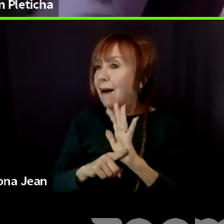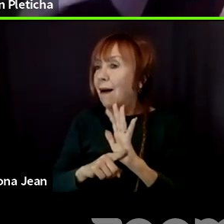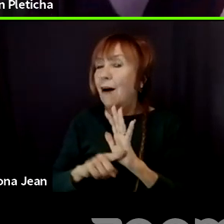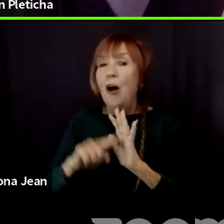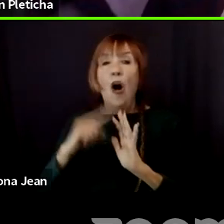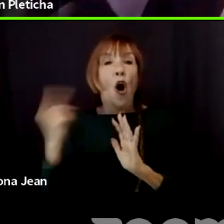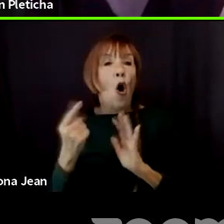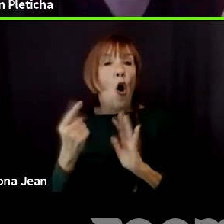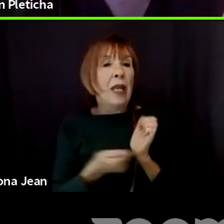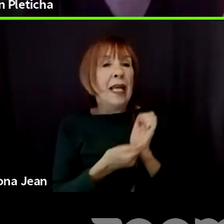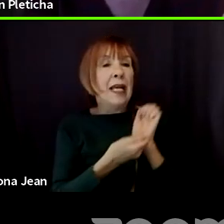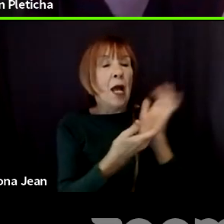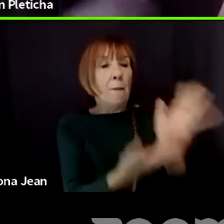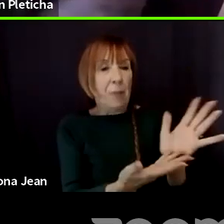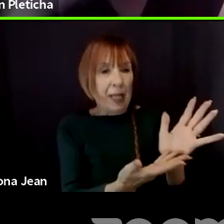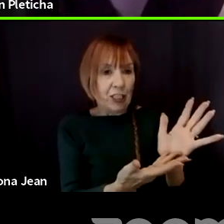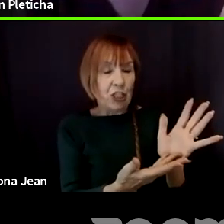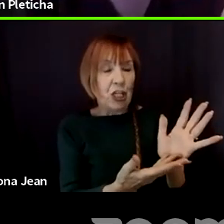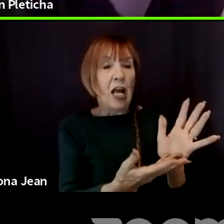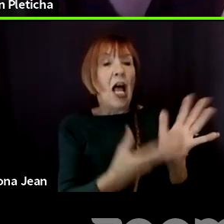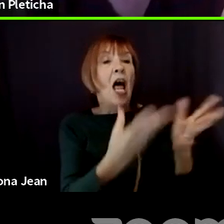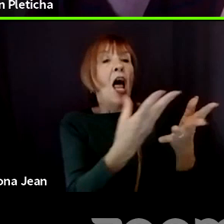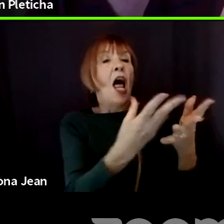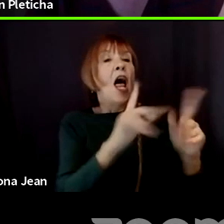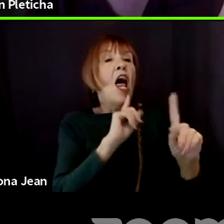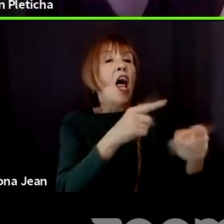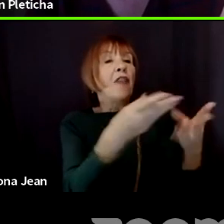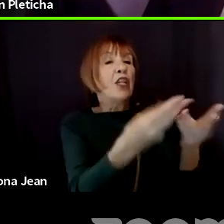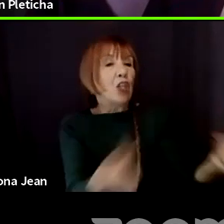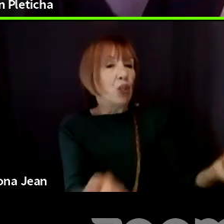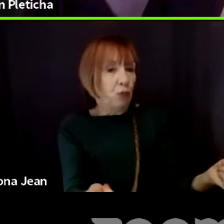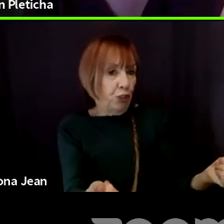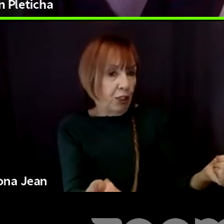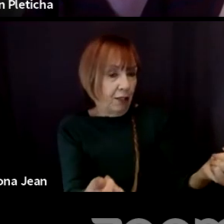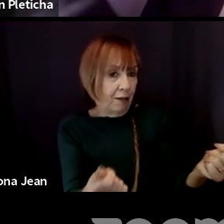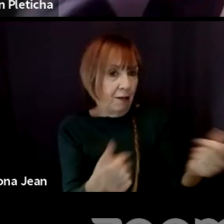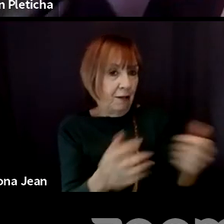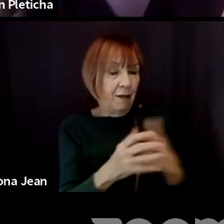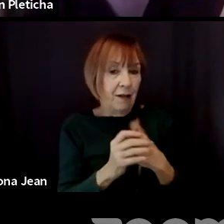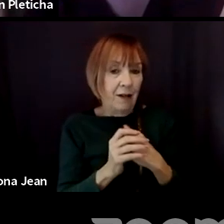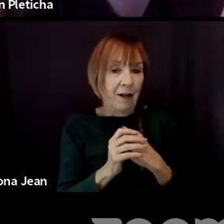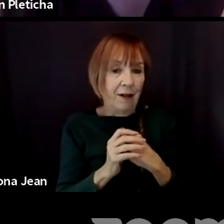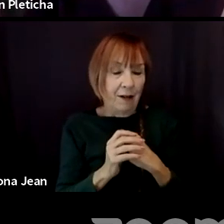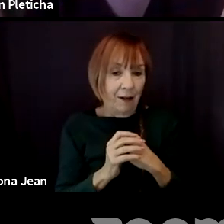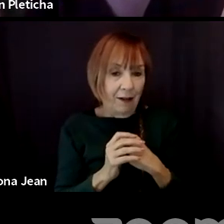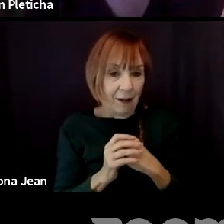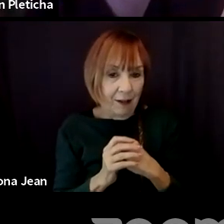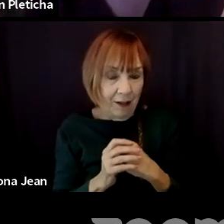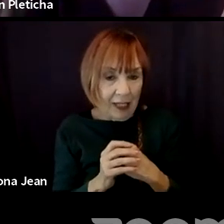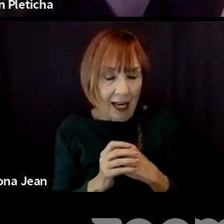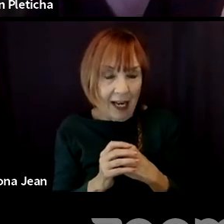That's good for no giving, but especially if you're ever in a rented room. You don't wanna be the asshole who's just saying things